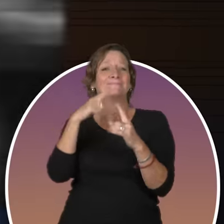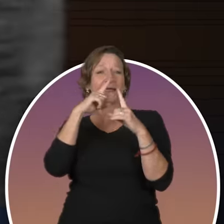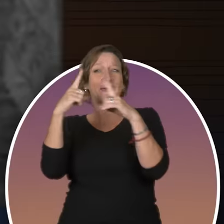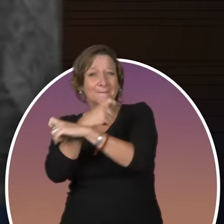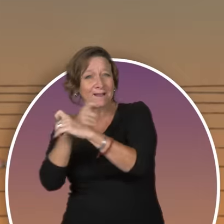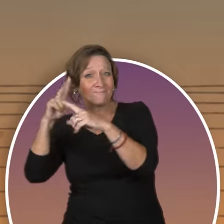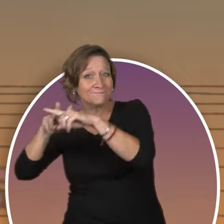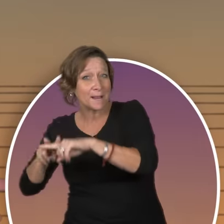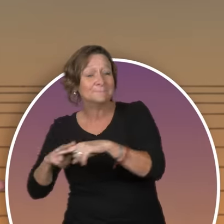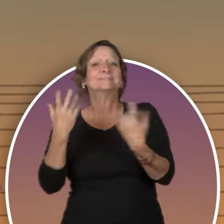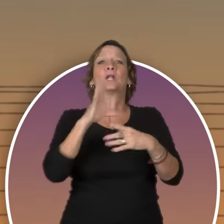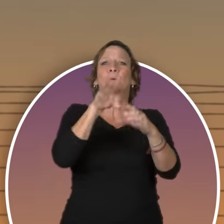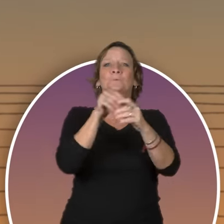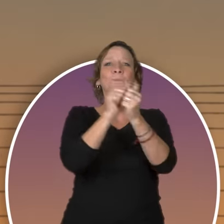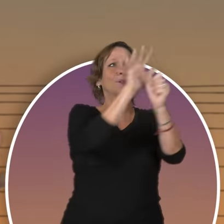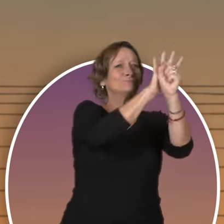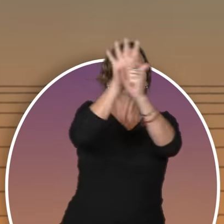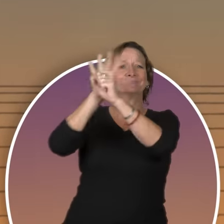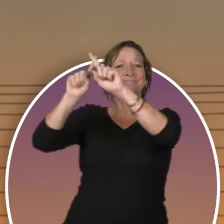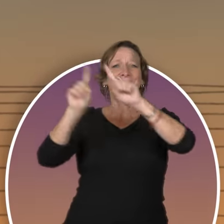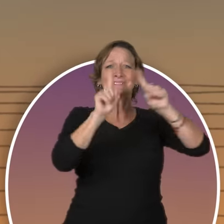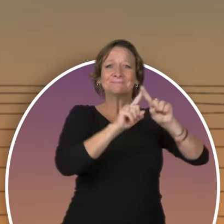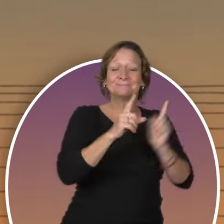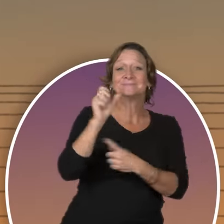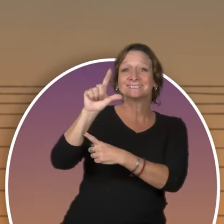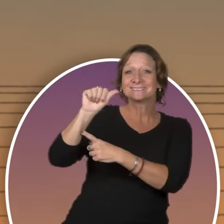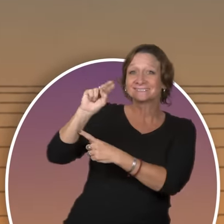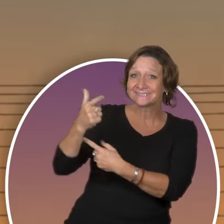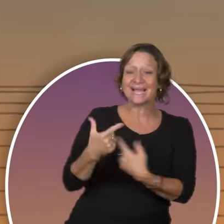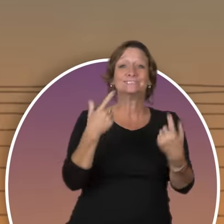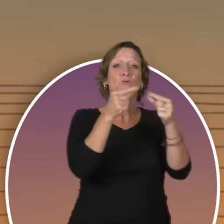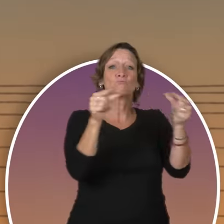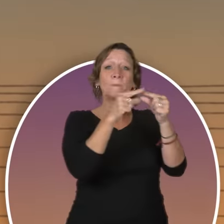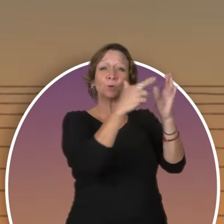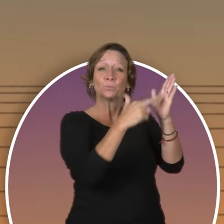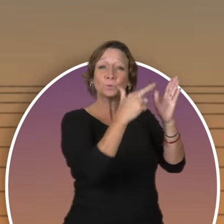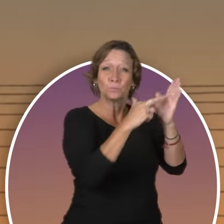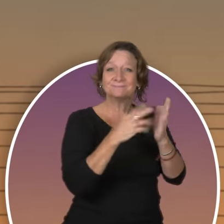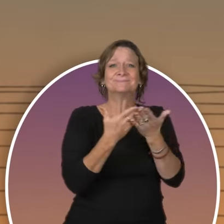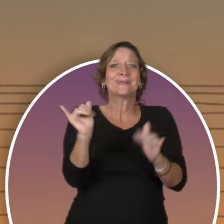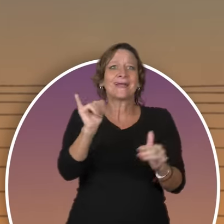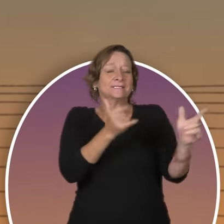They have complex vocabulary, including regional variations and slang and grammatical rules, where things like the speed,